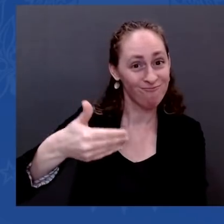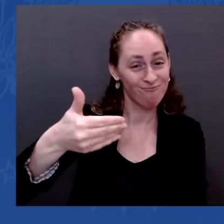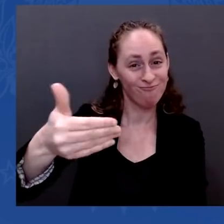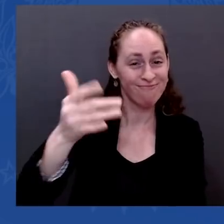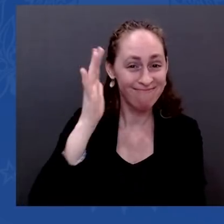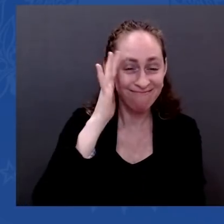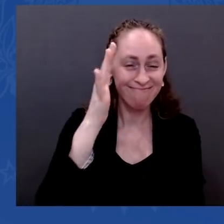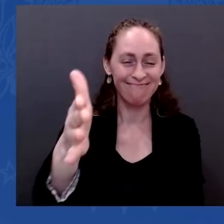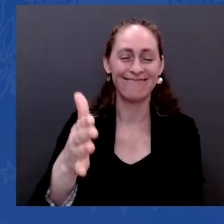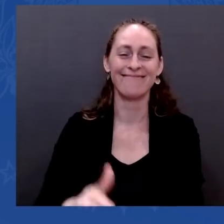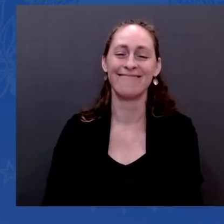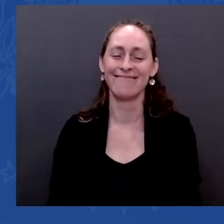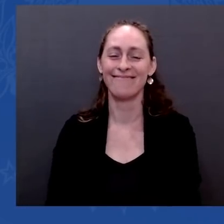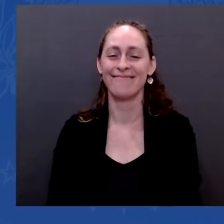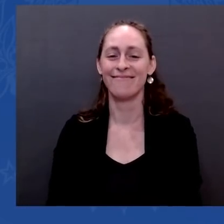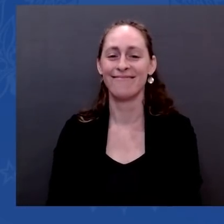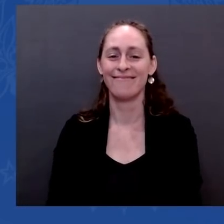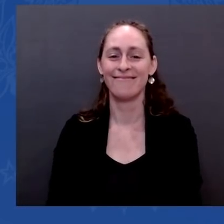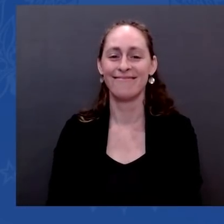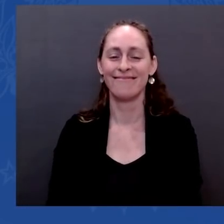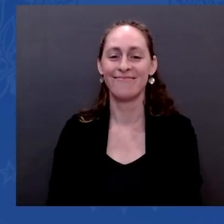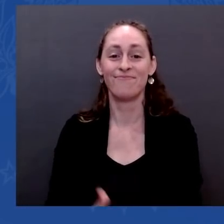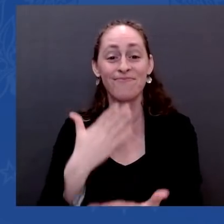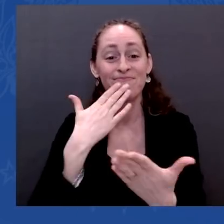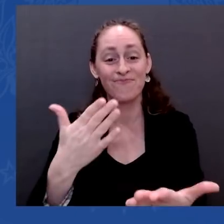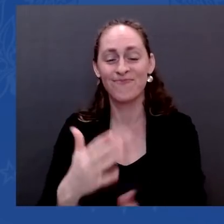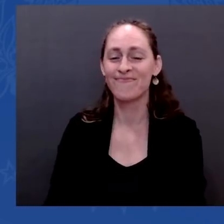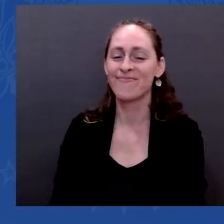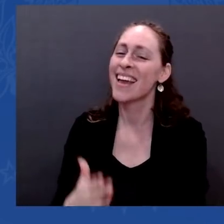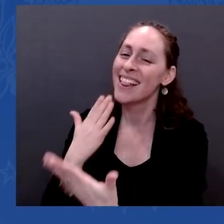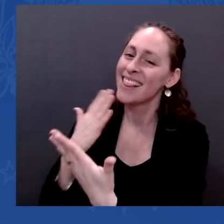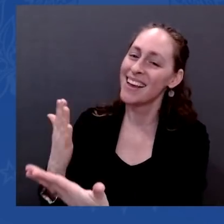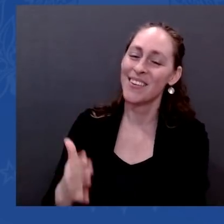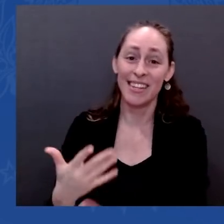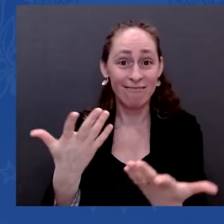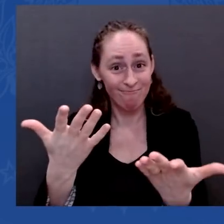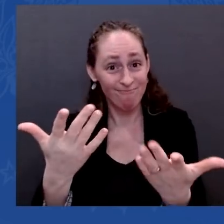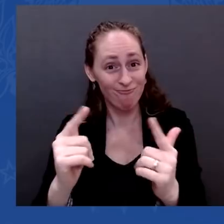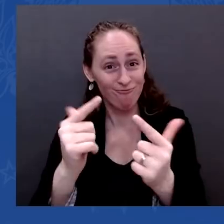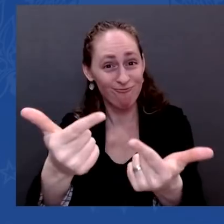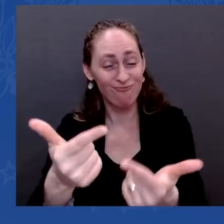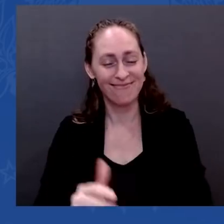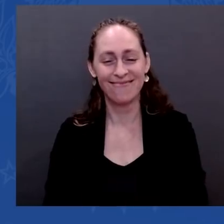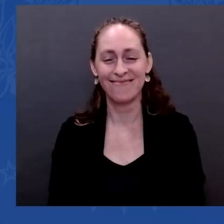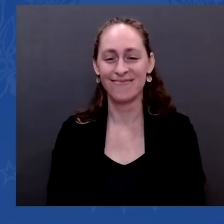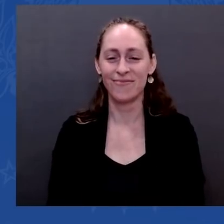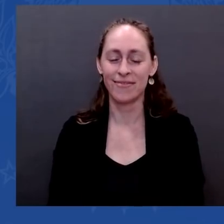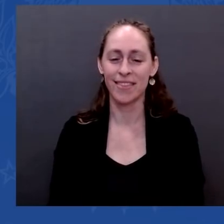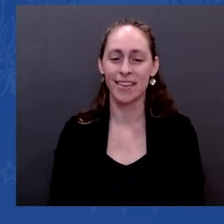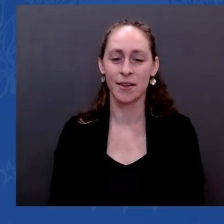So, thank you and welcome. The floor is yours, sir. Chancellor Scholz: (As interpreted.) Thank you very much.